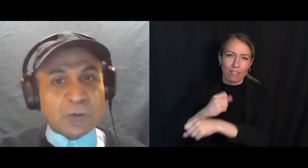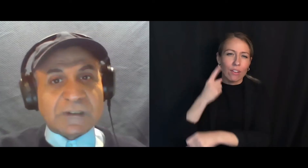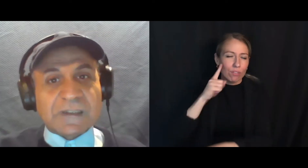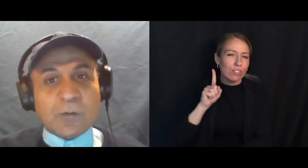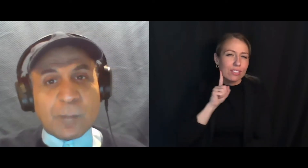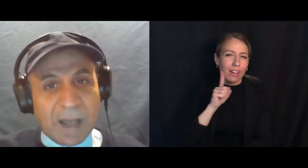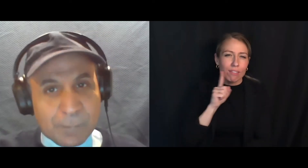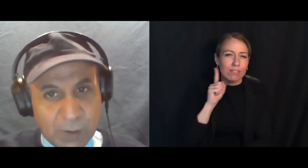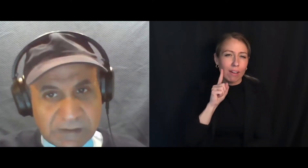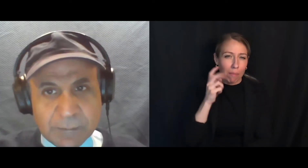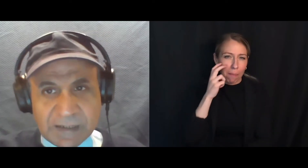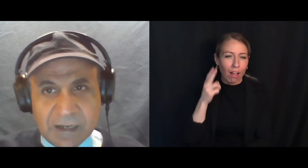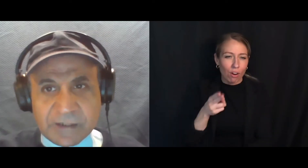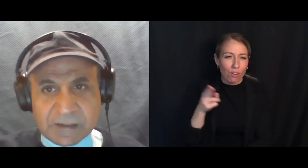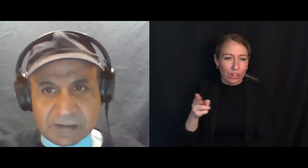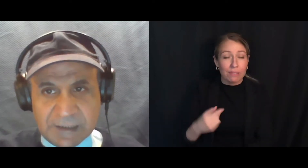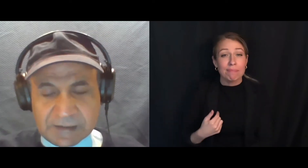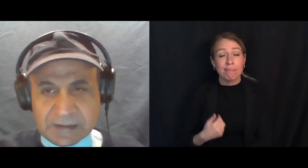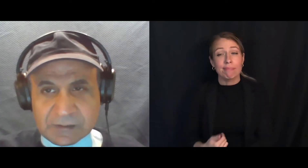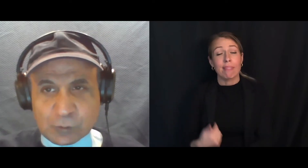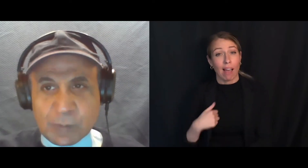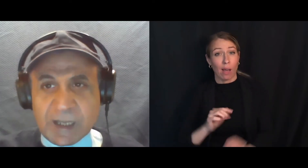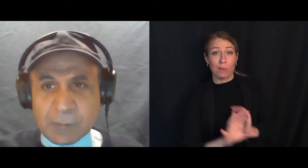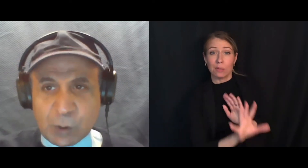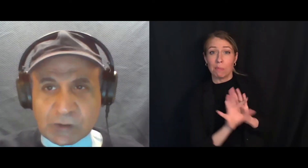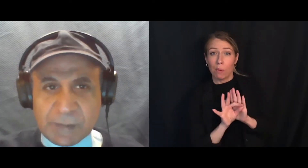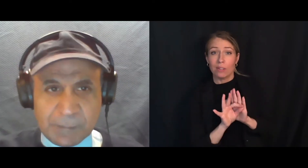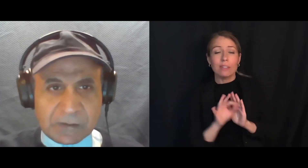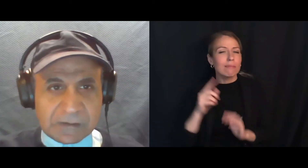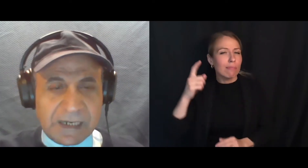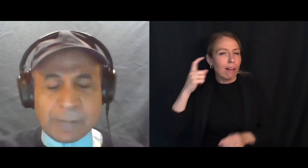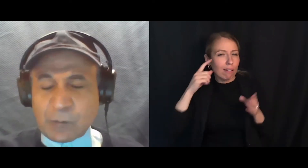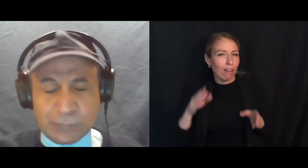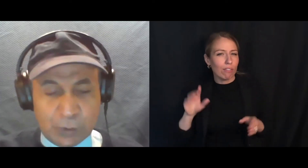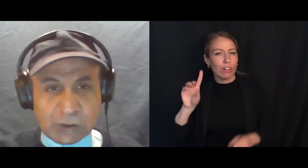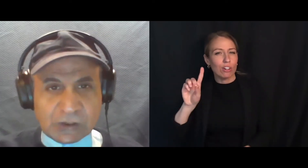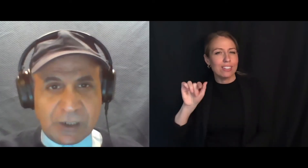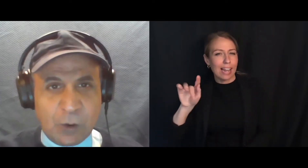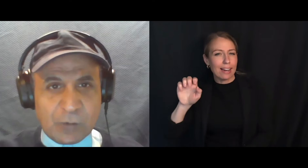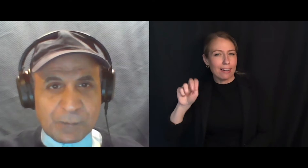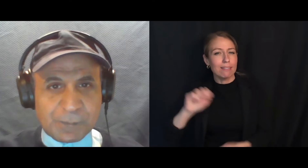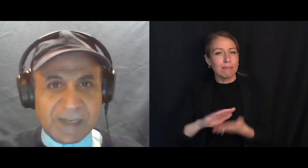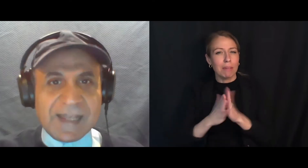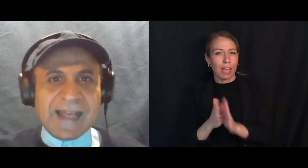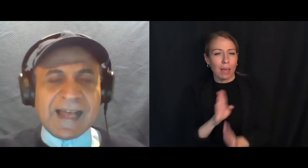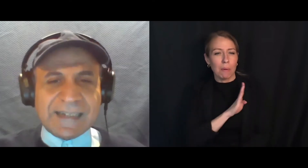I was appointed by Governor Dayton to be a board member about four years ago,